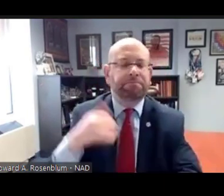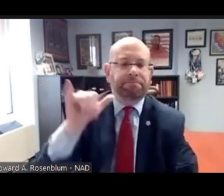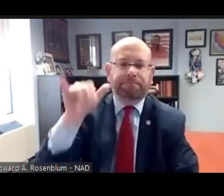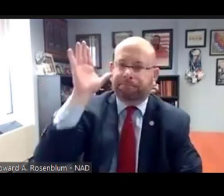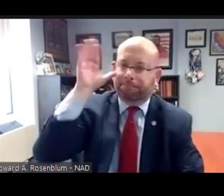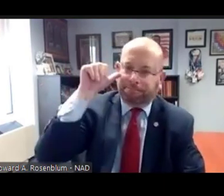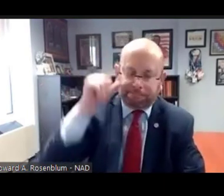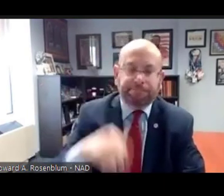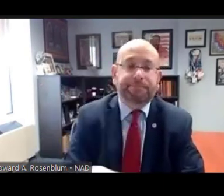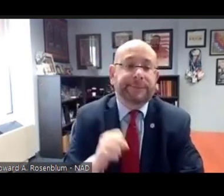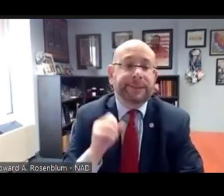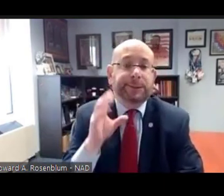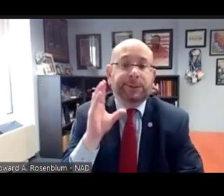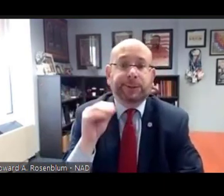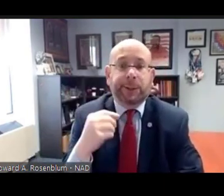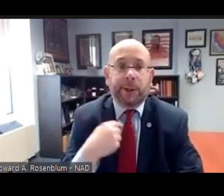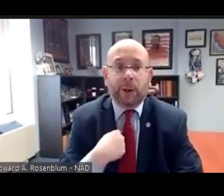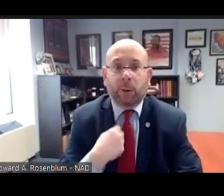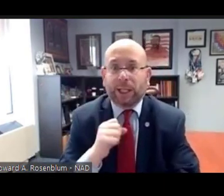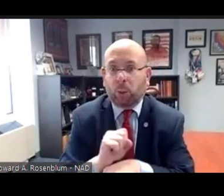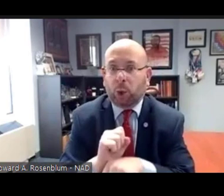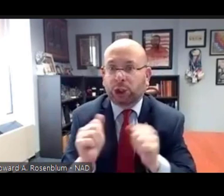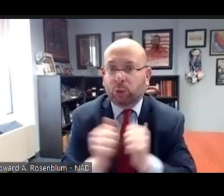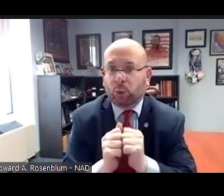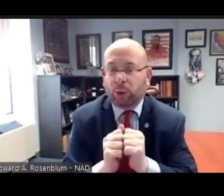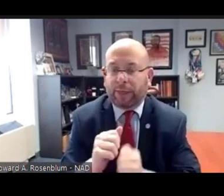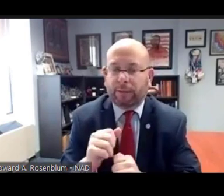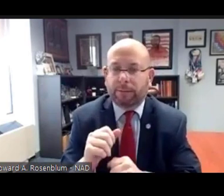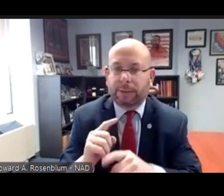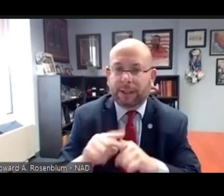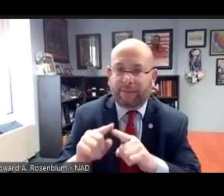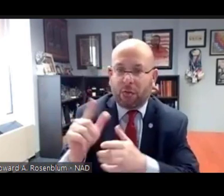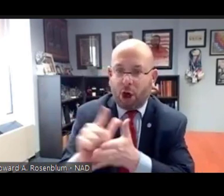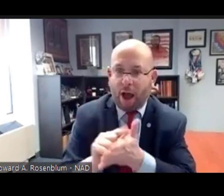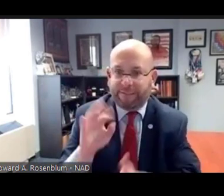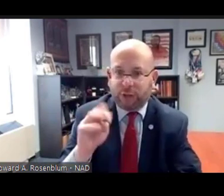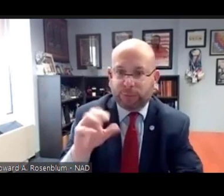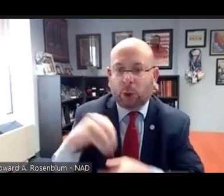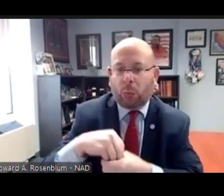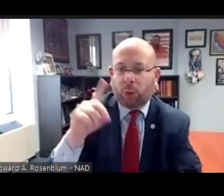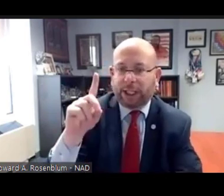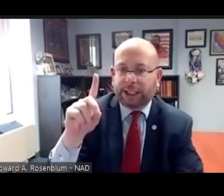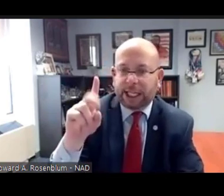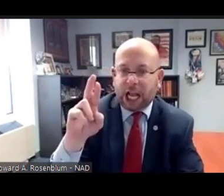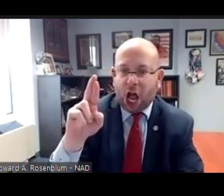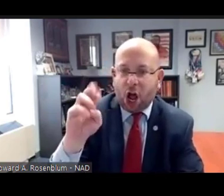We brought solutions on ways this could happen but they remained staunch in their position.